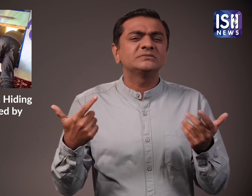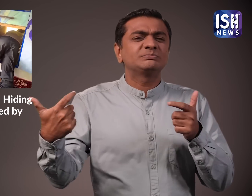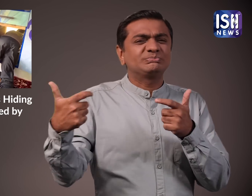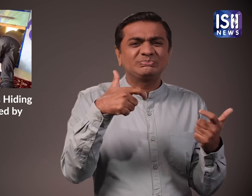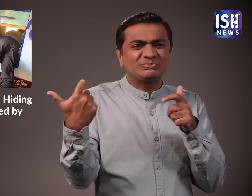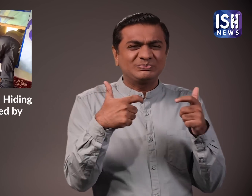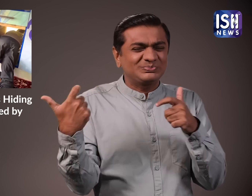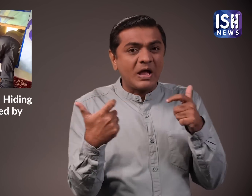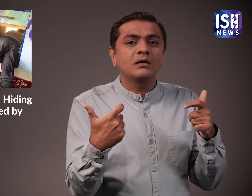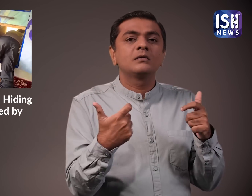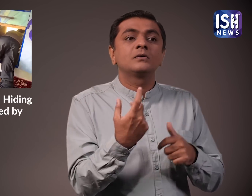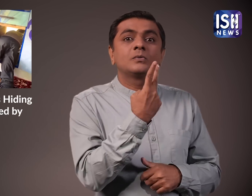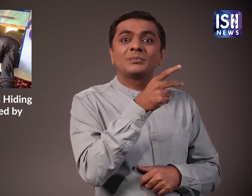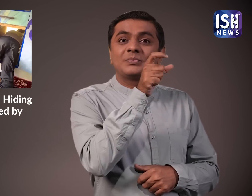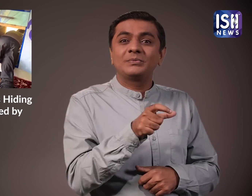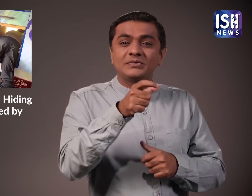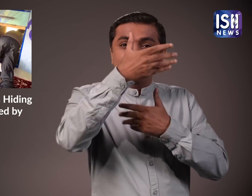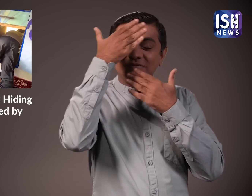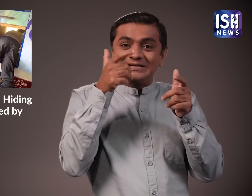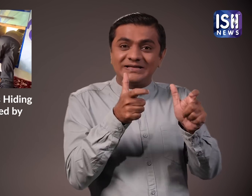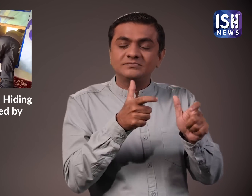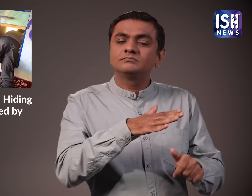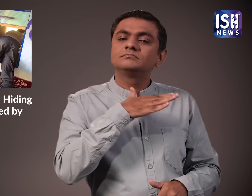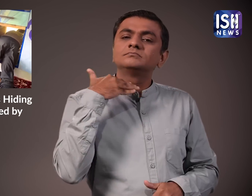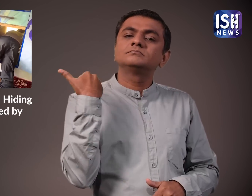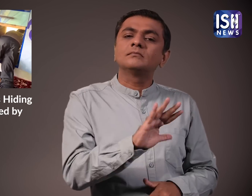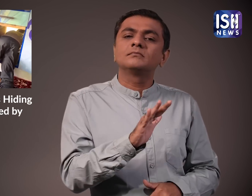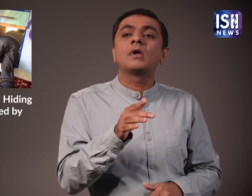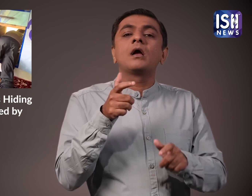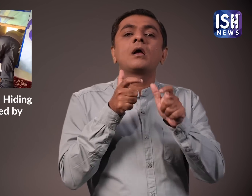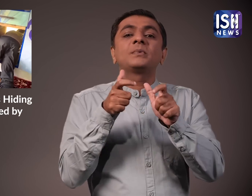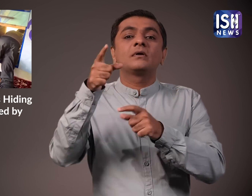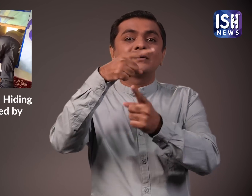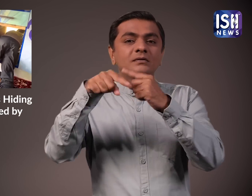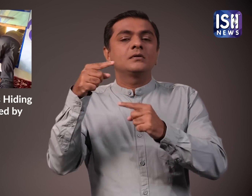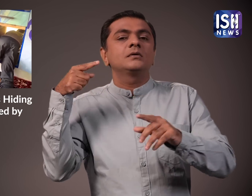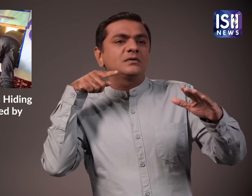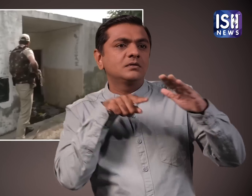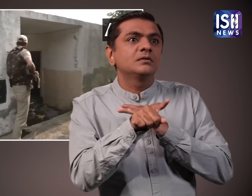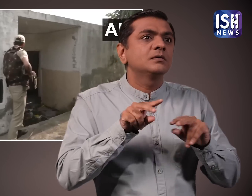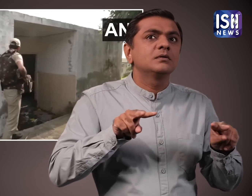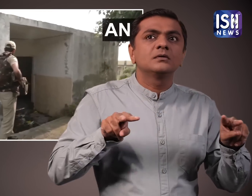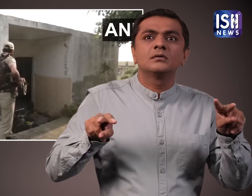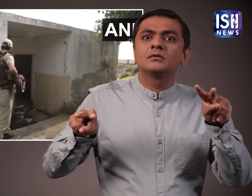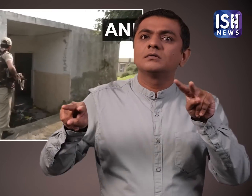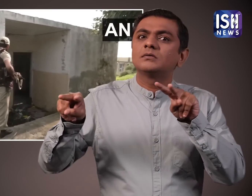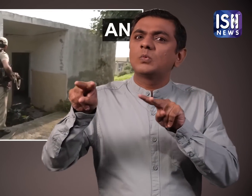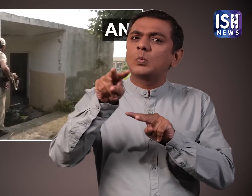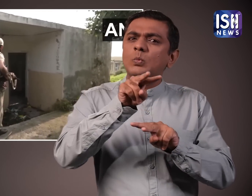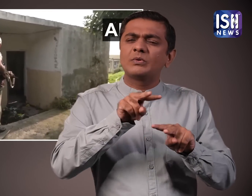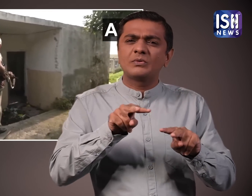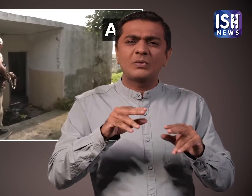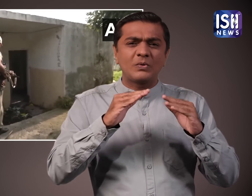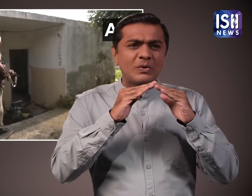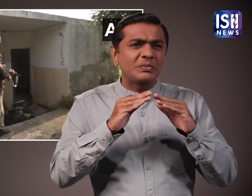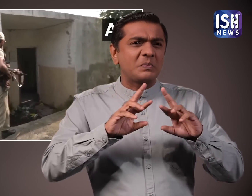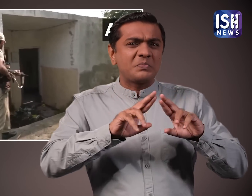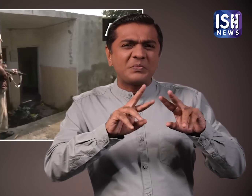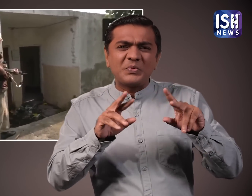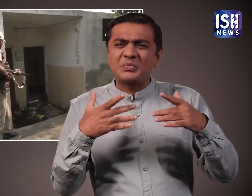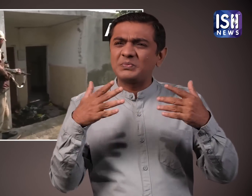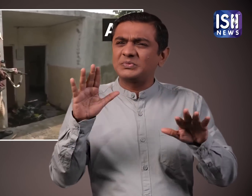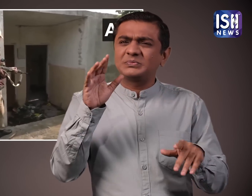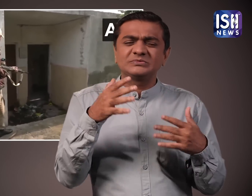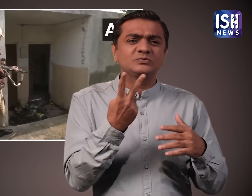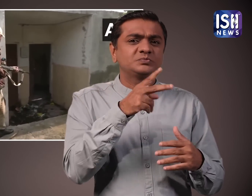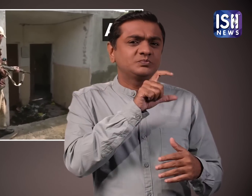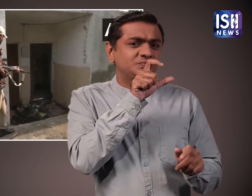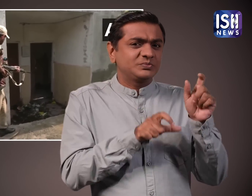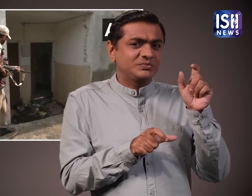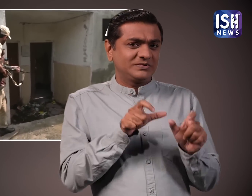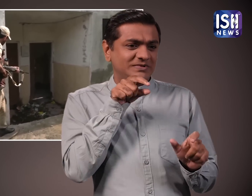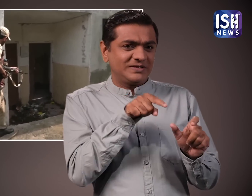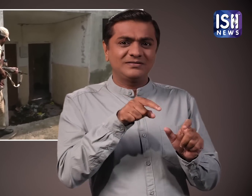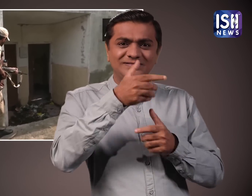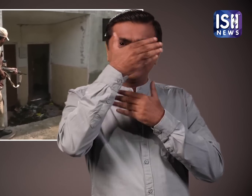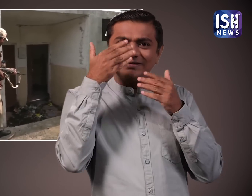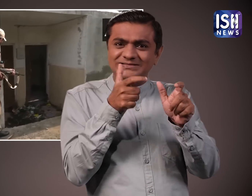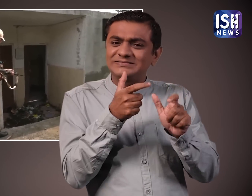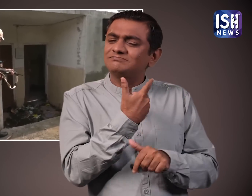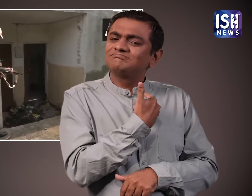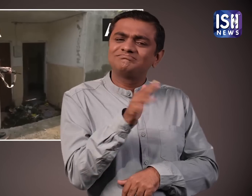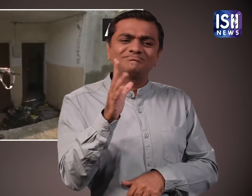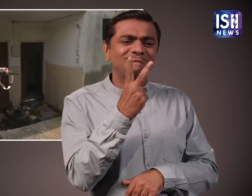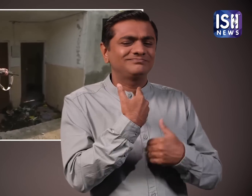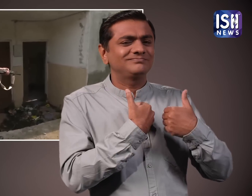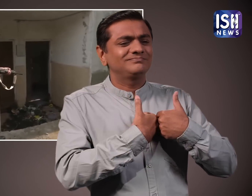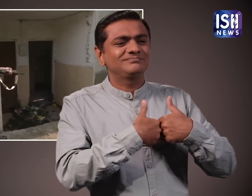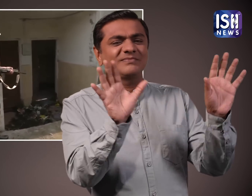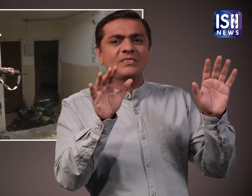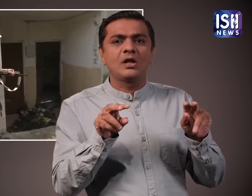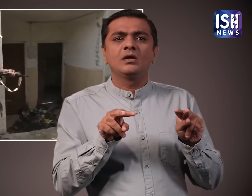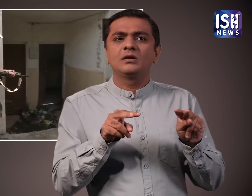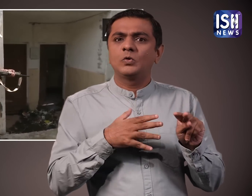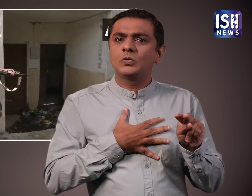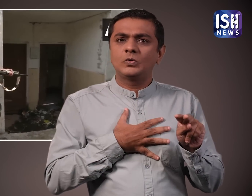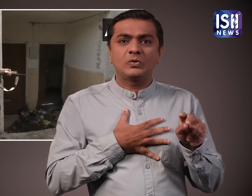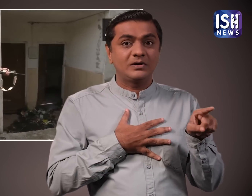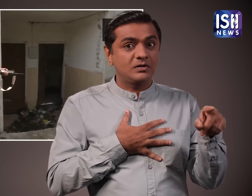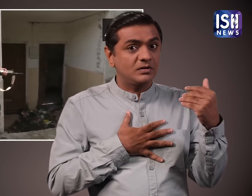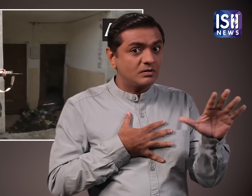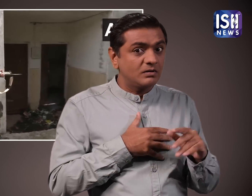The army destroyed the house and killed both the terrorist. Their bodies were recovered from the house.